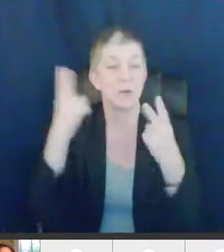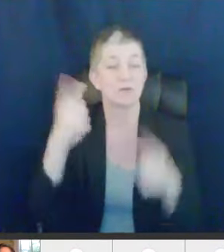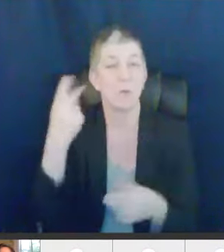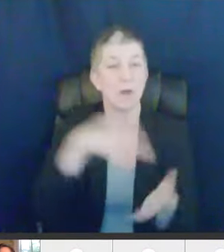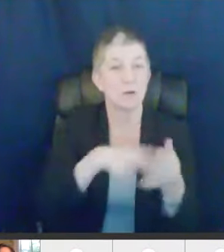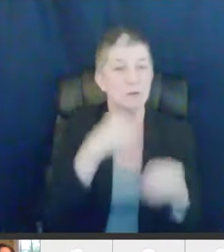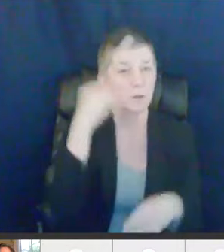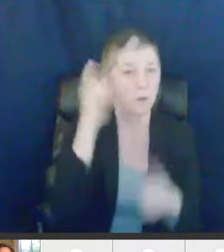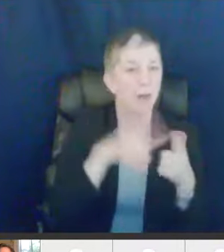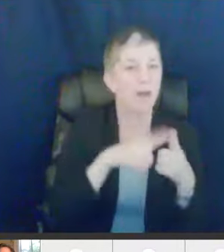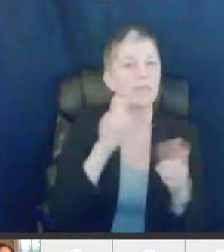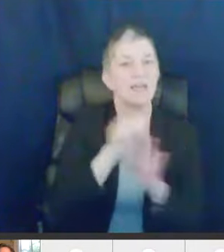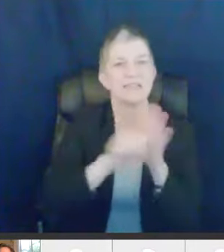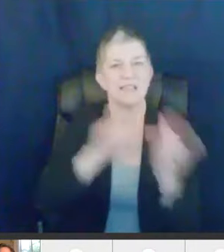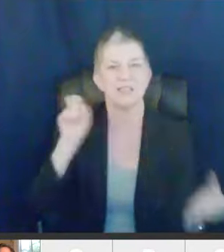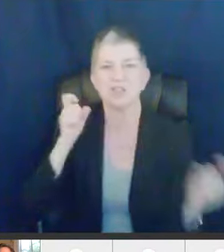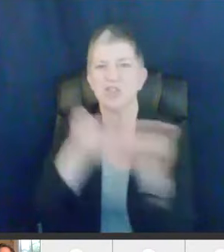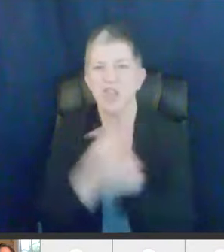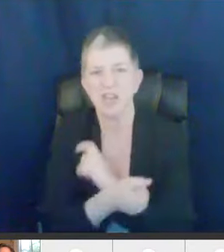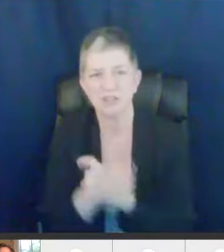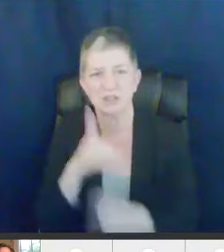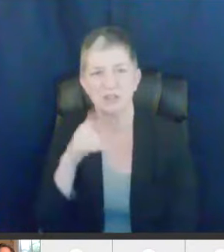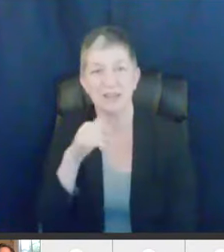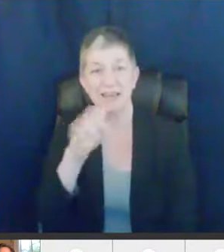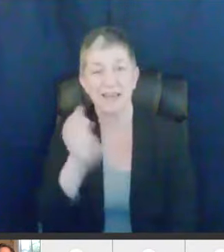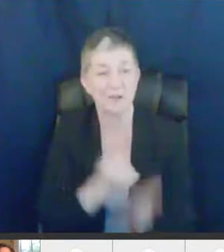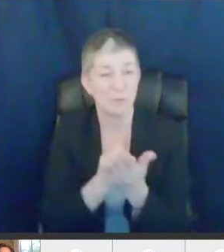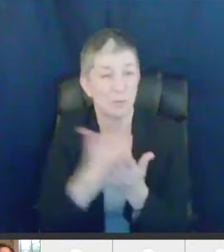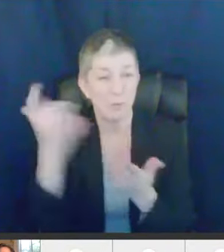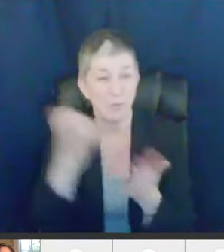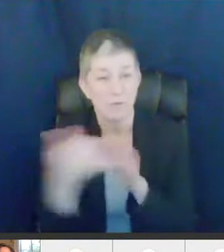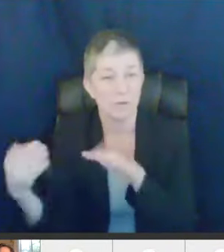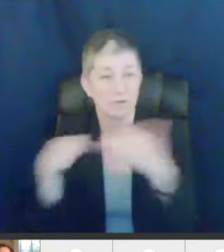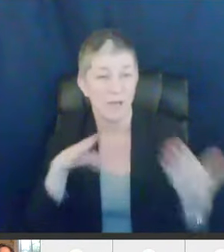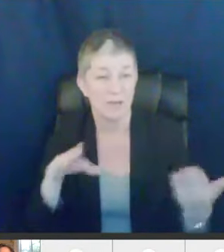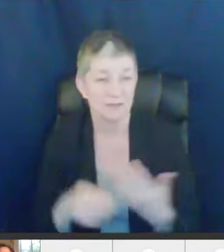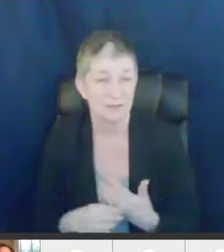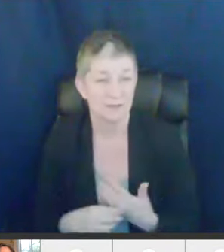state changed the data to remove those deaths so I just wanted to touch base